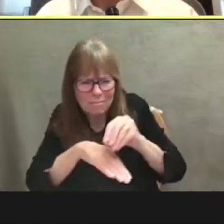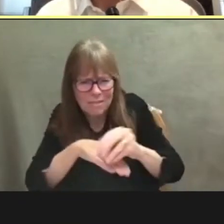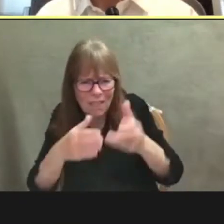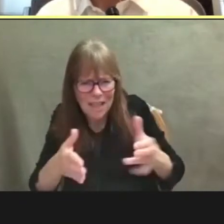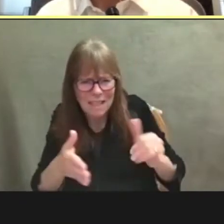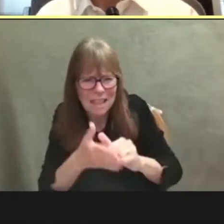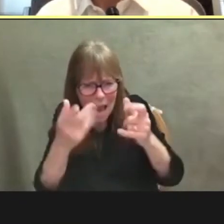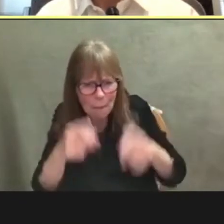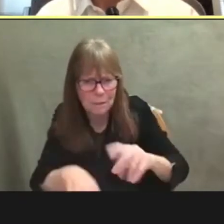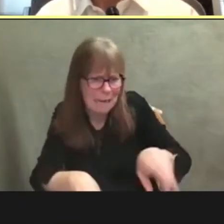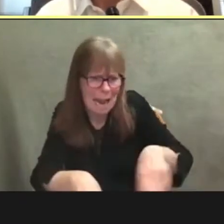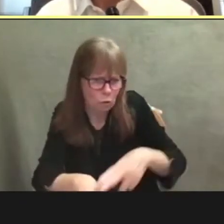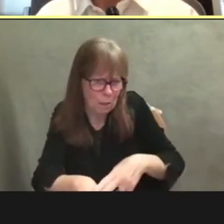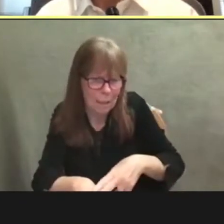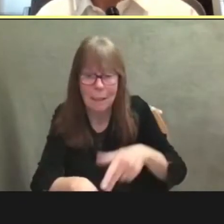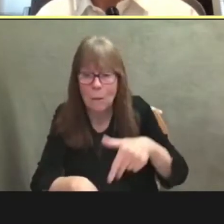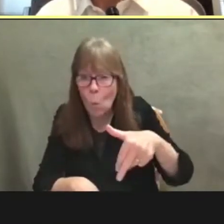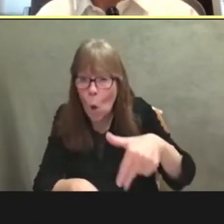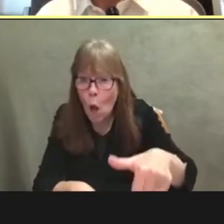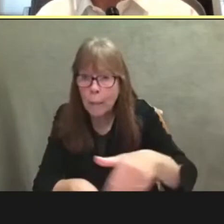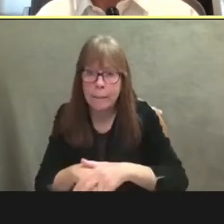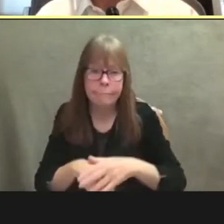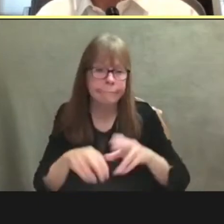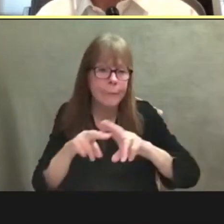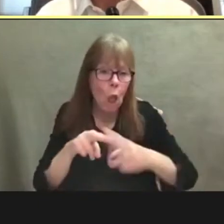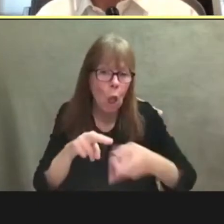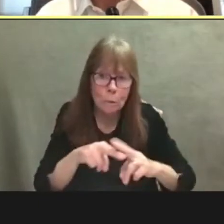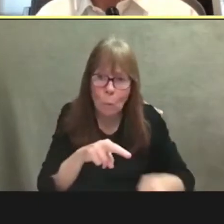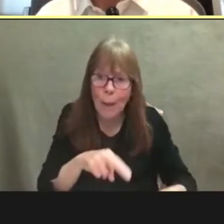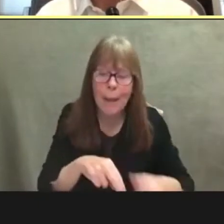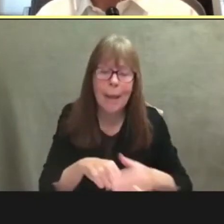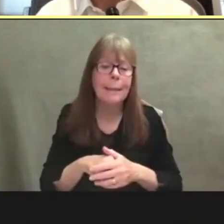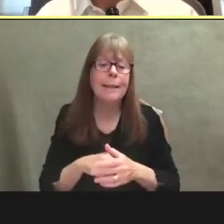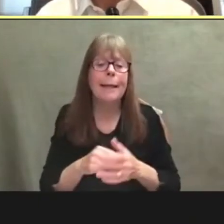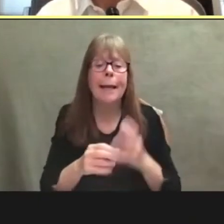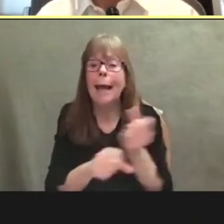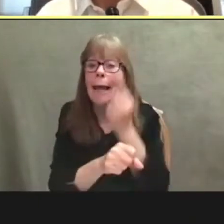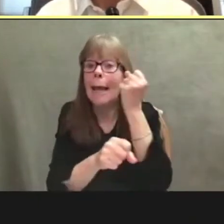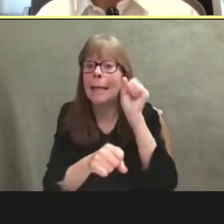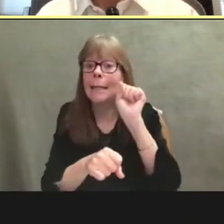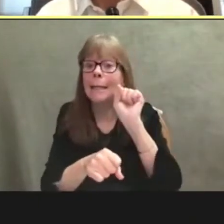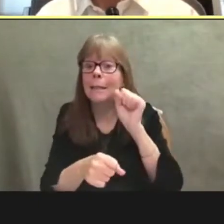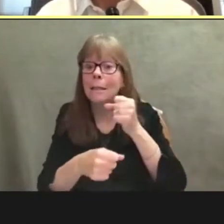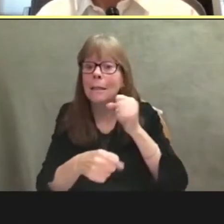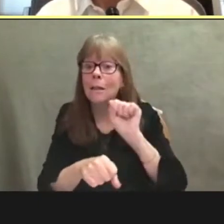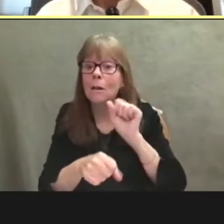to you (walking, losing weight, obtaining transportation, et cetera).”